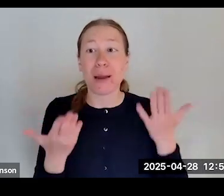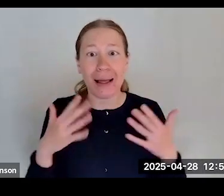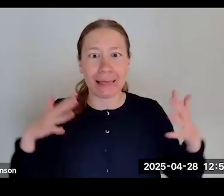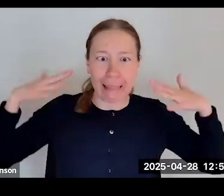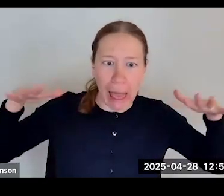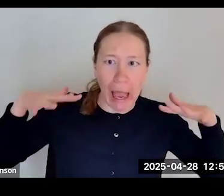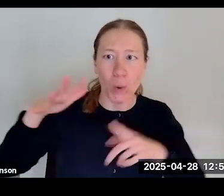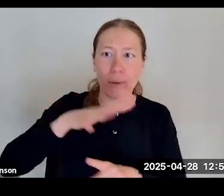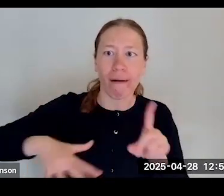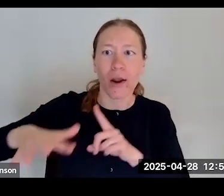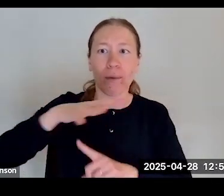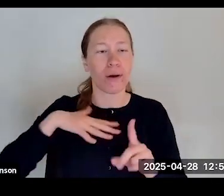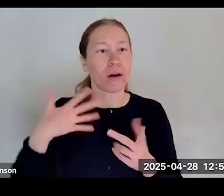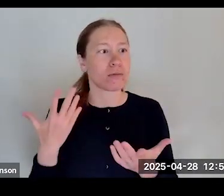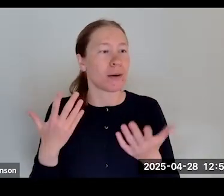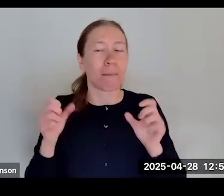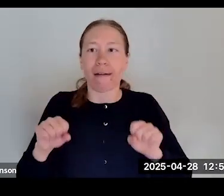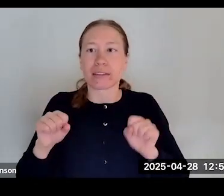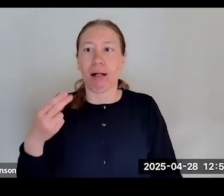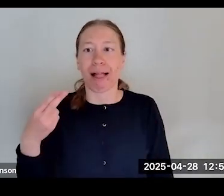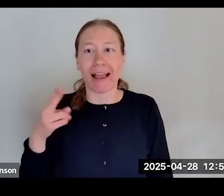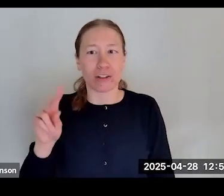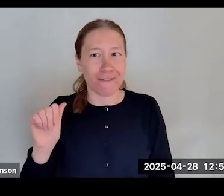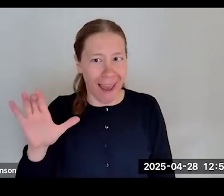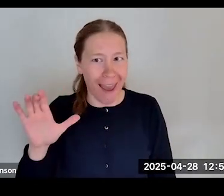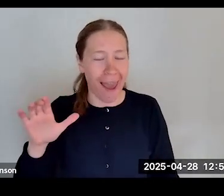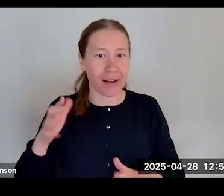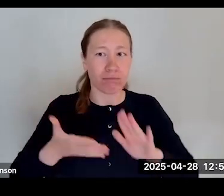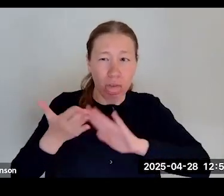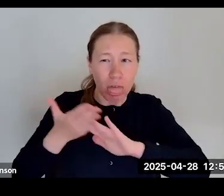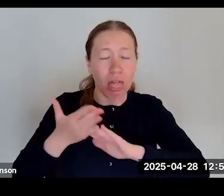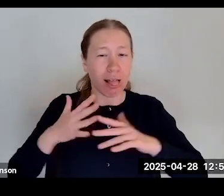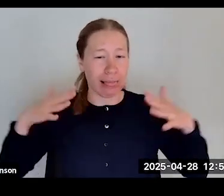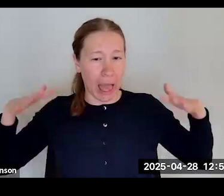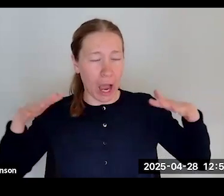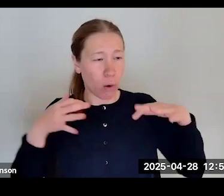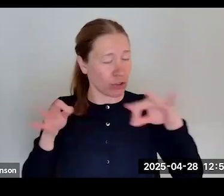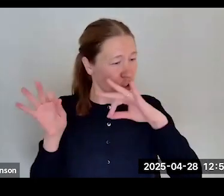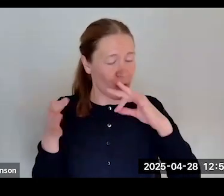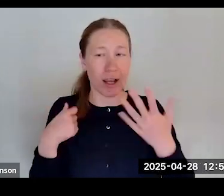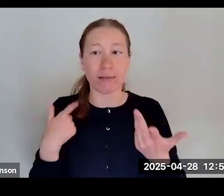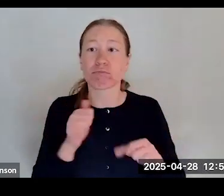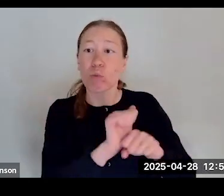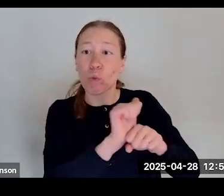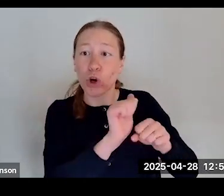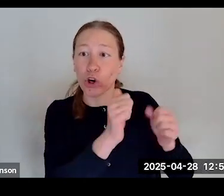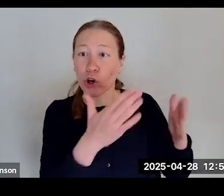This could be things like a loud HVAC system, if there's colleague collaboration happening nearby or if they're by a window